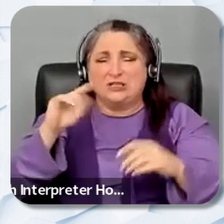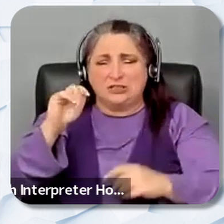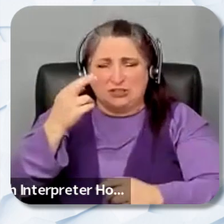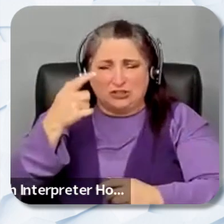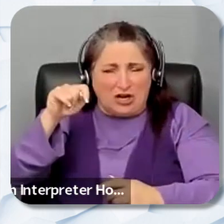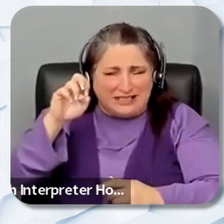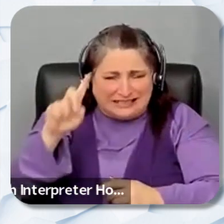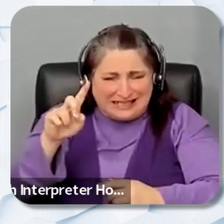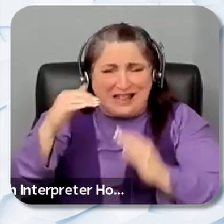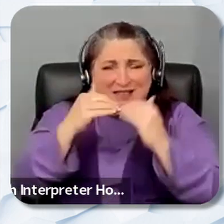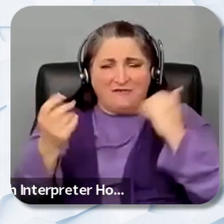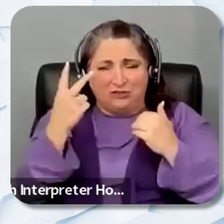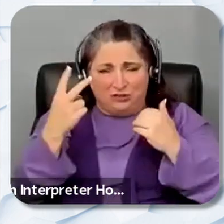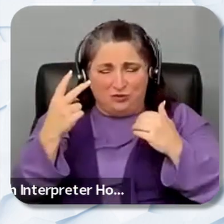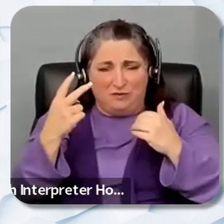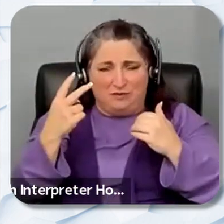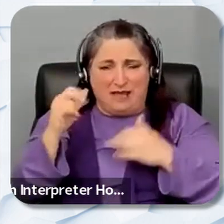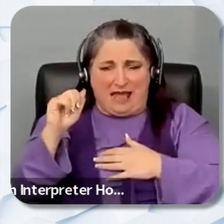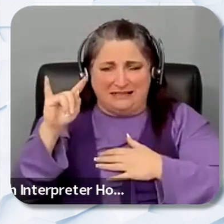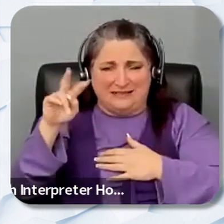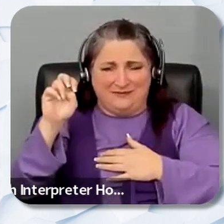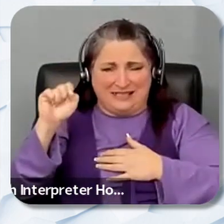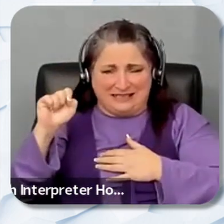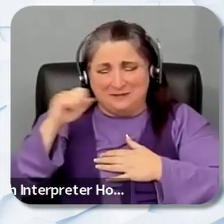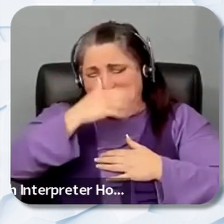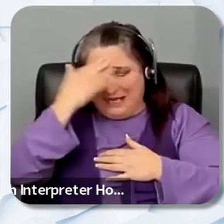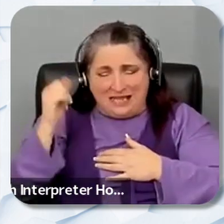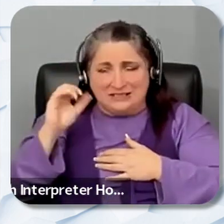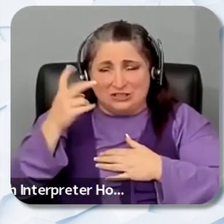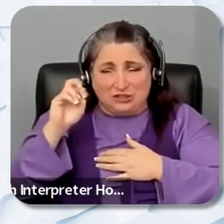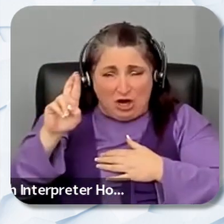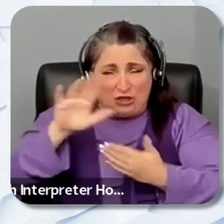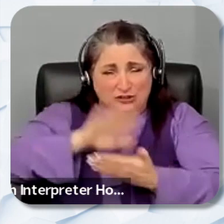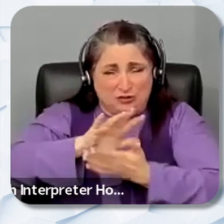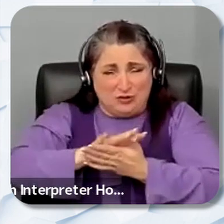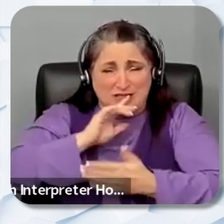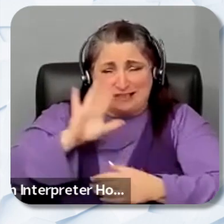for that is because the district, the charter school is its own LEA for the purposes of